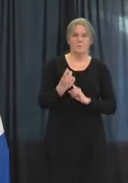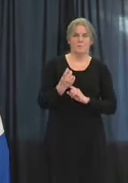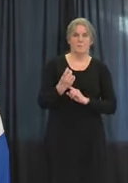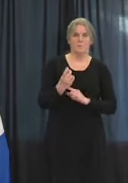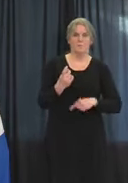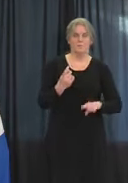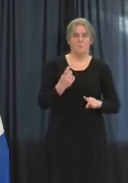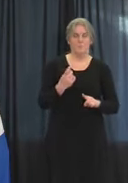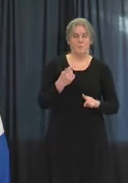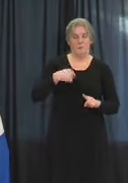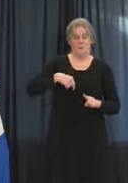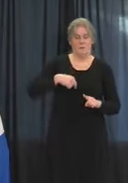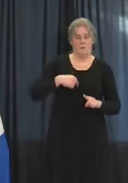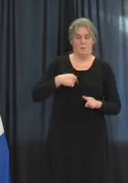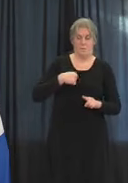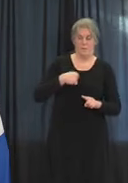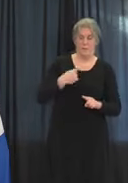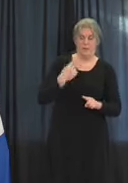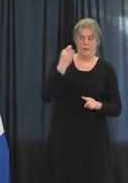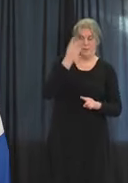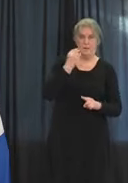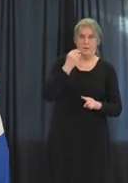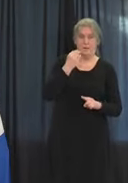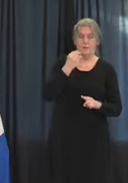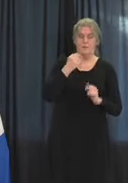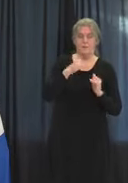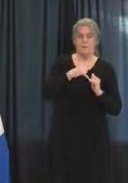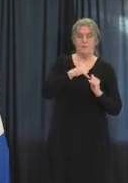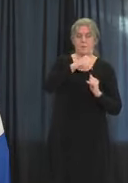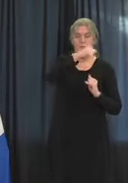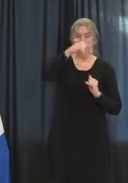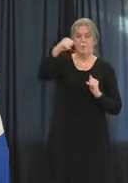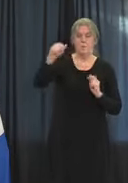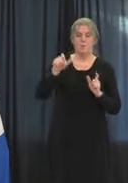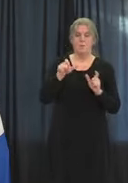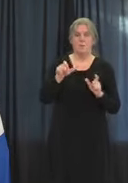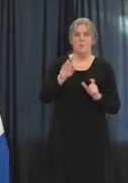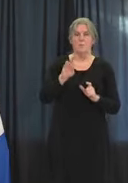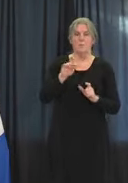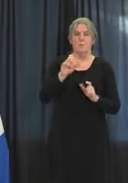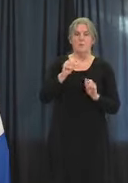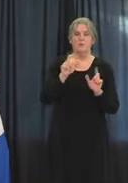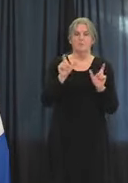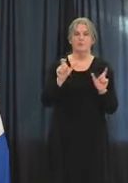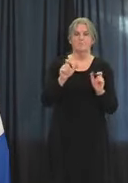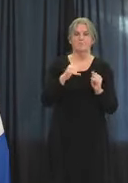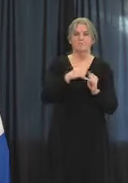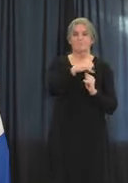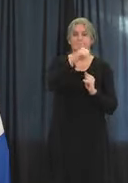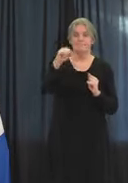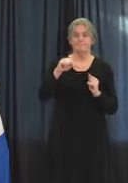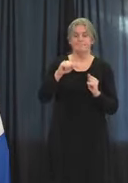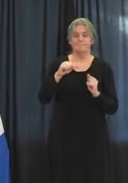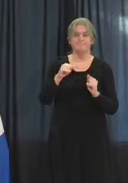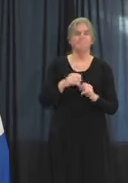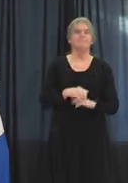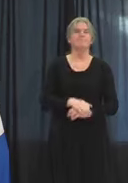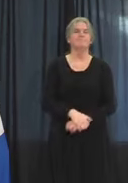The question was whether we are complement -- contemplating border restrictions as our next step.